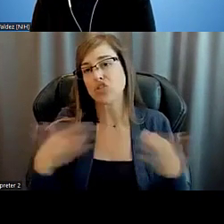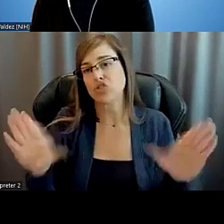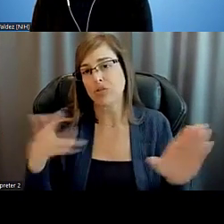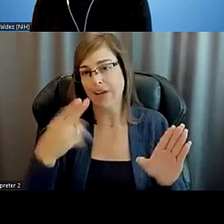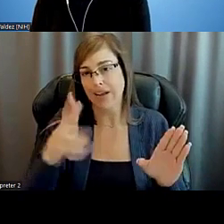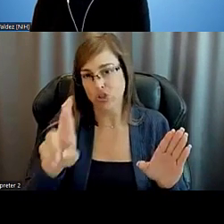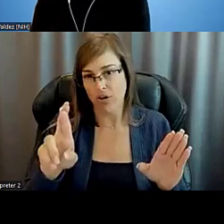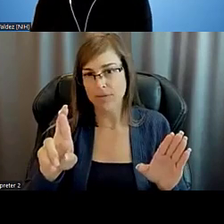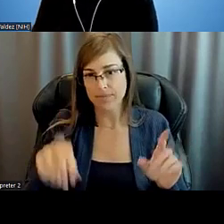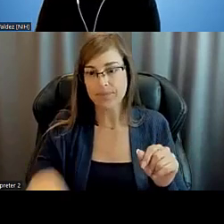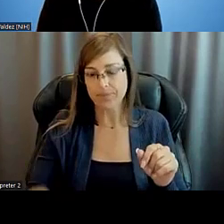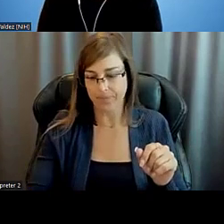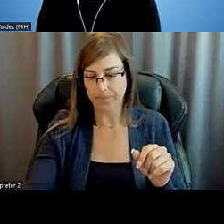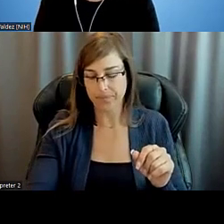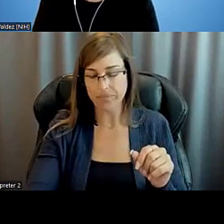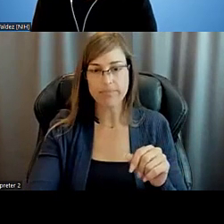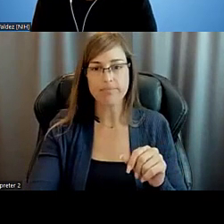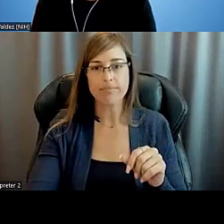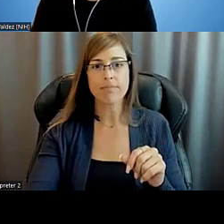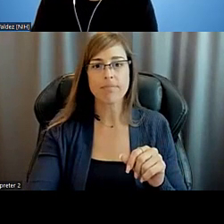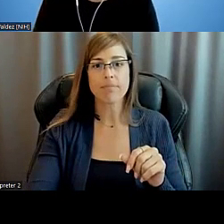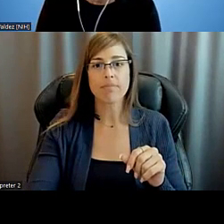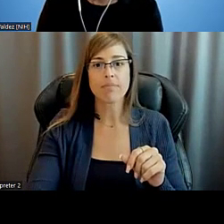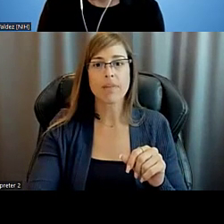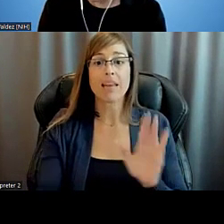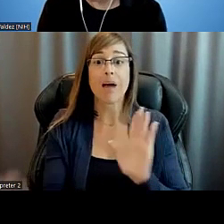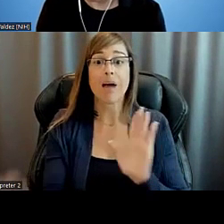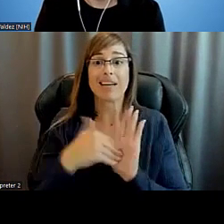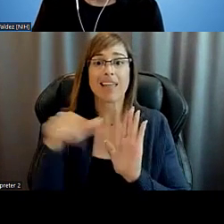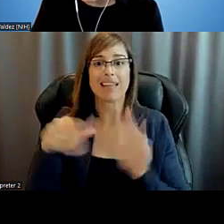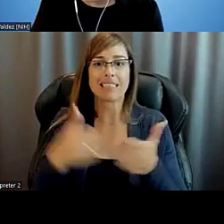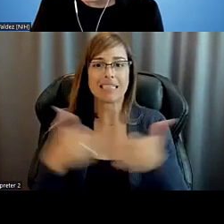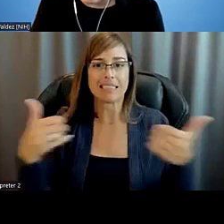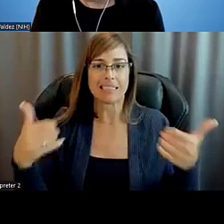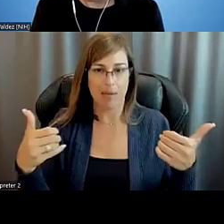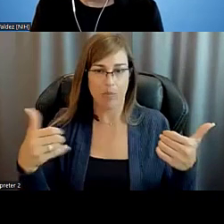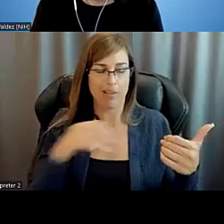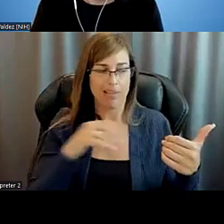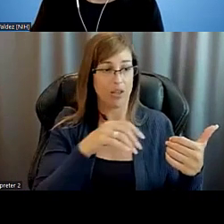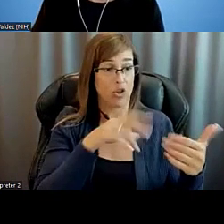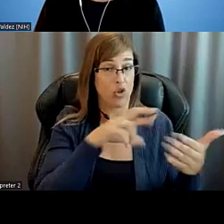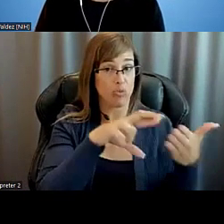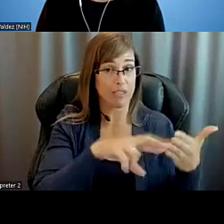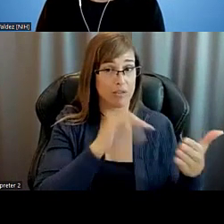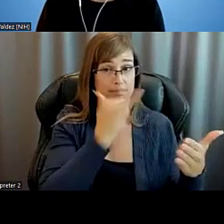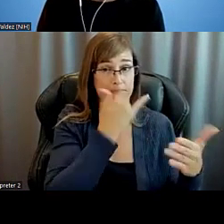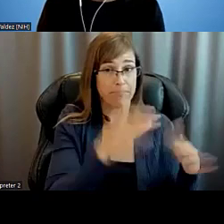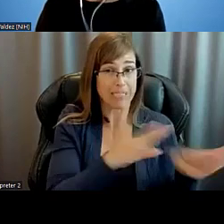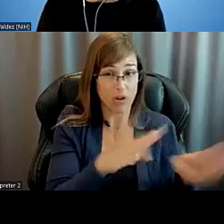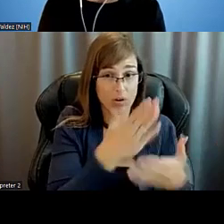And again, this is a little bit separate than the research misconduct portion. Really this person ..